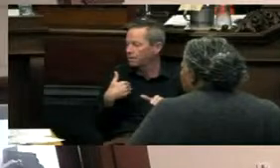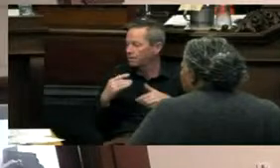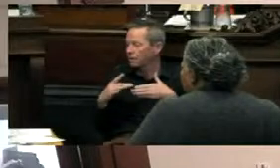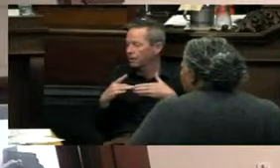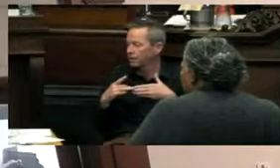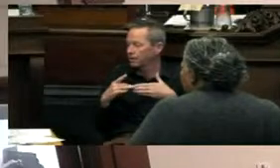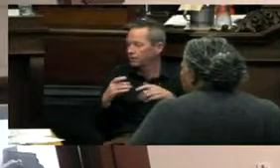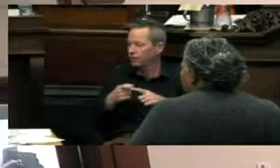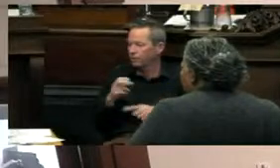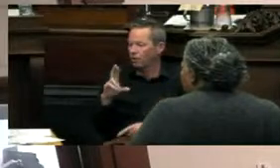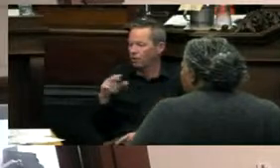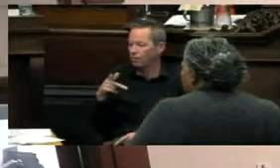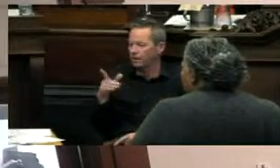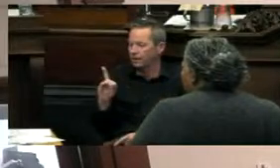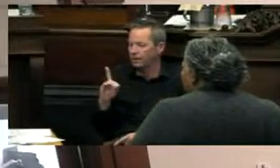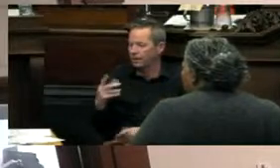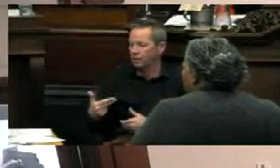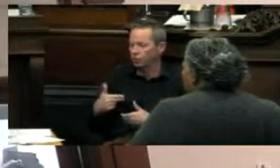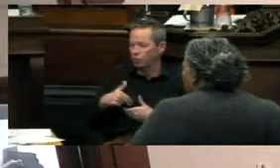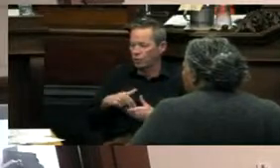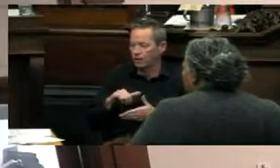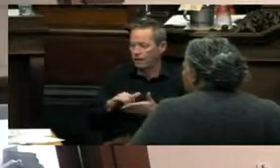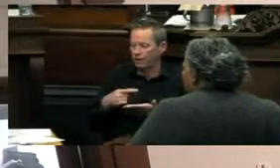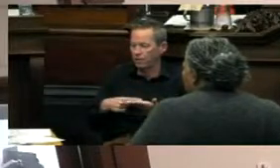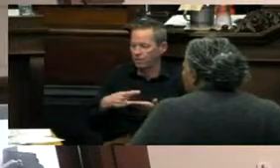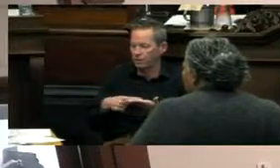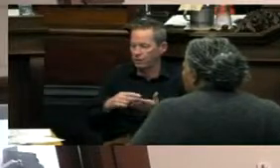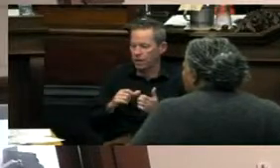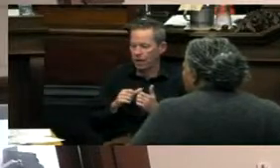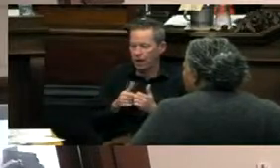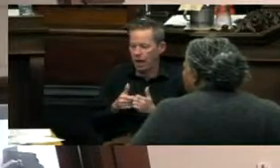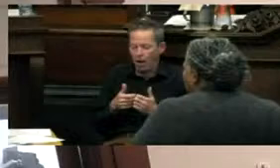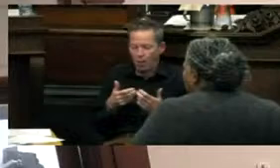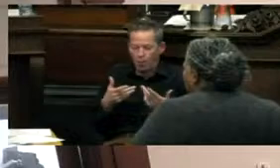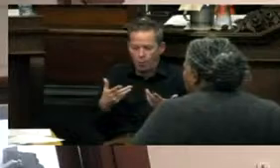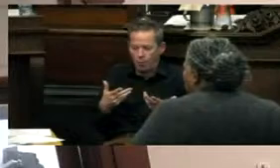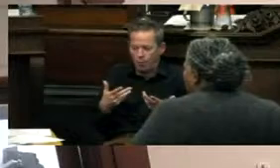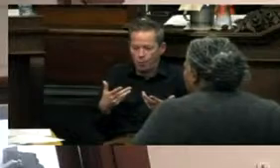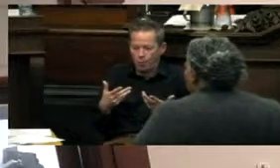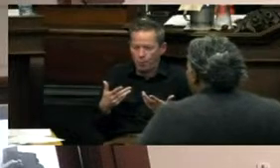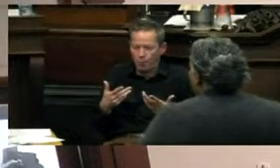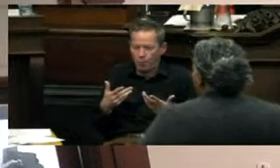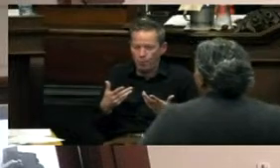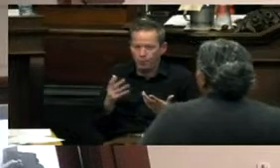difficulties of possibly not